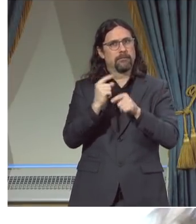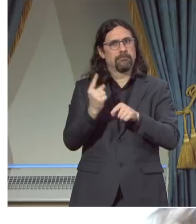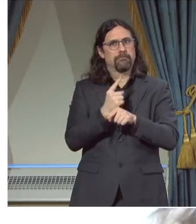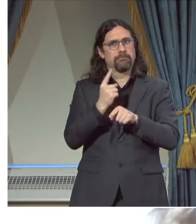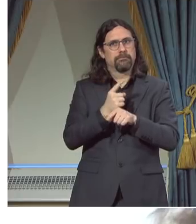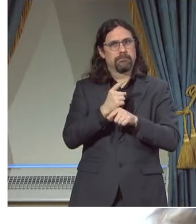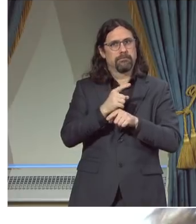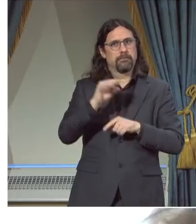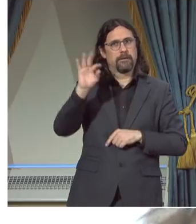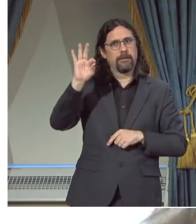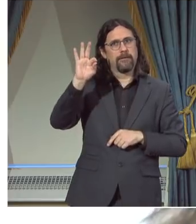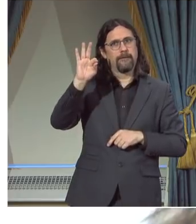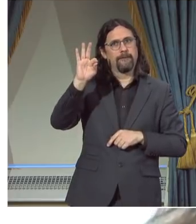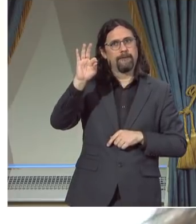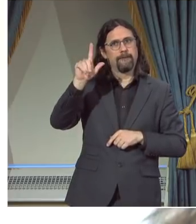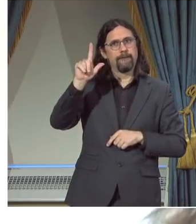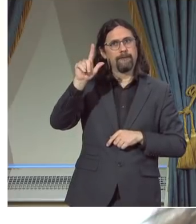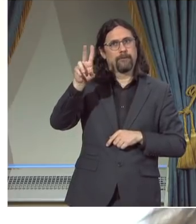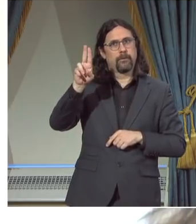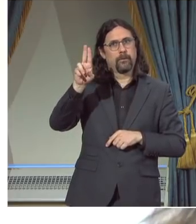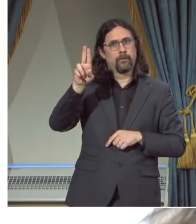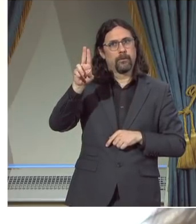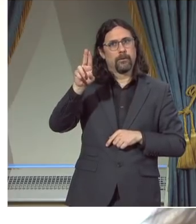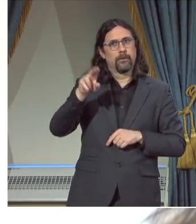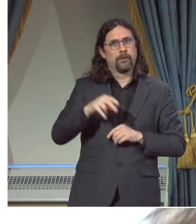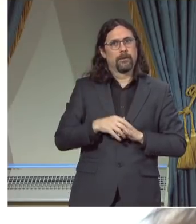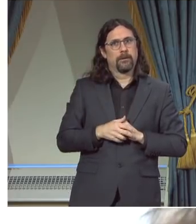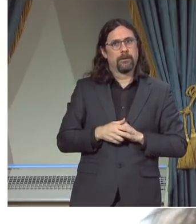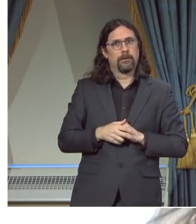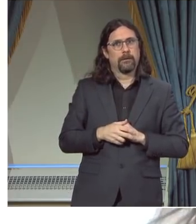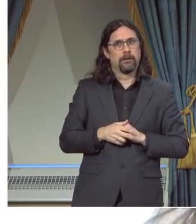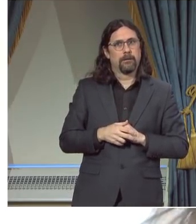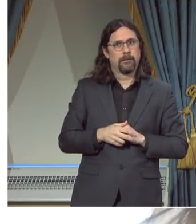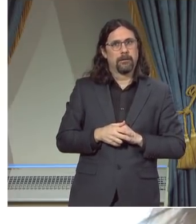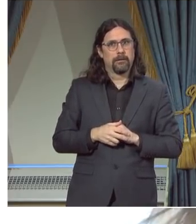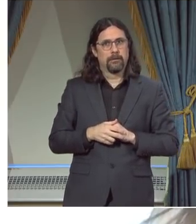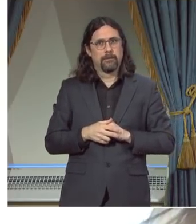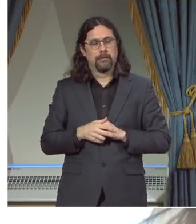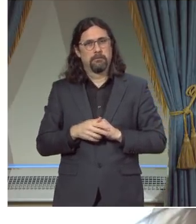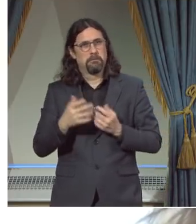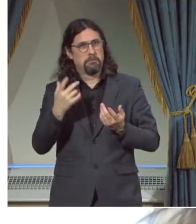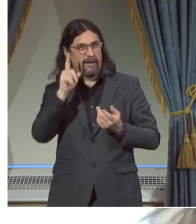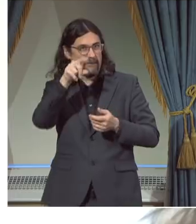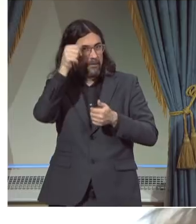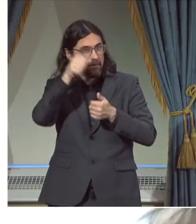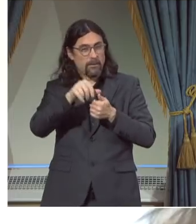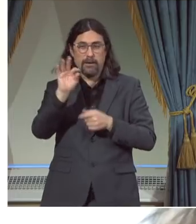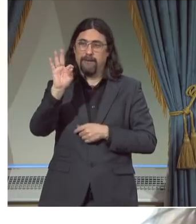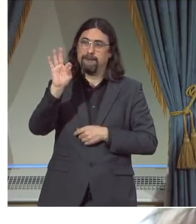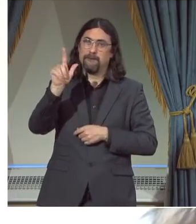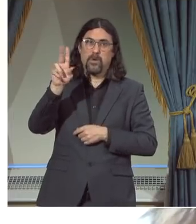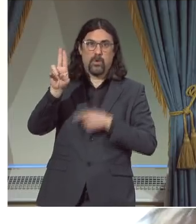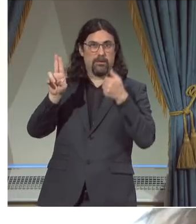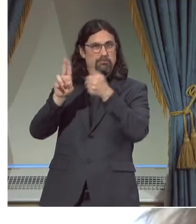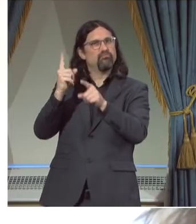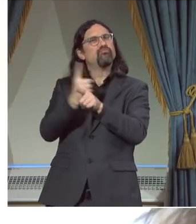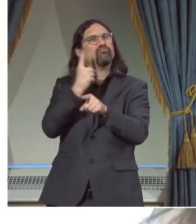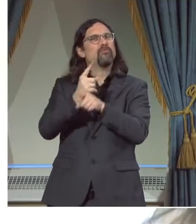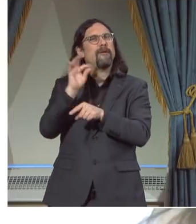SEASON, ON A